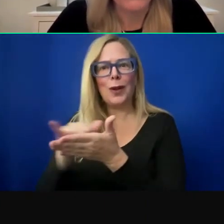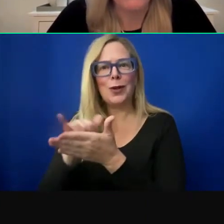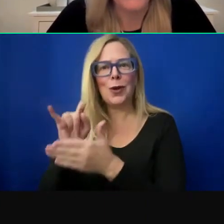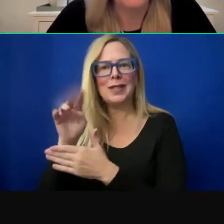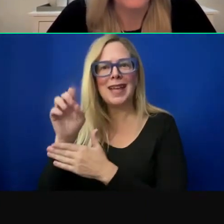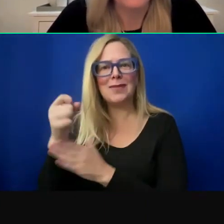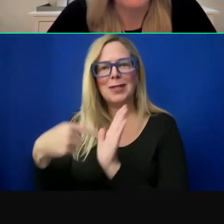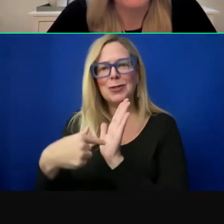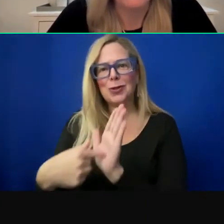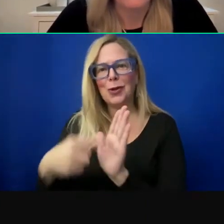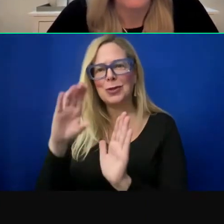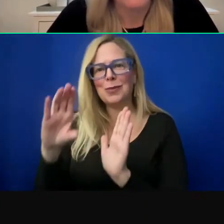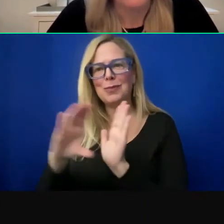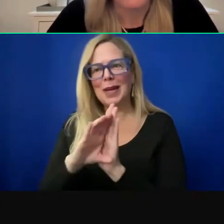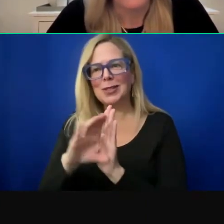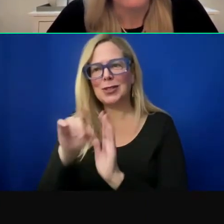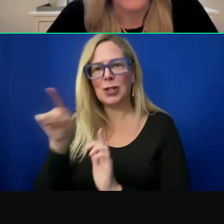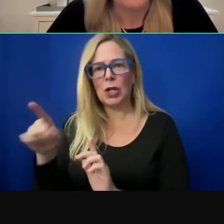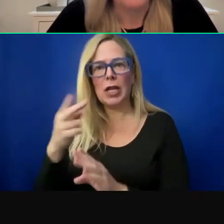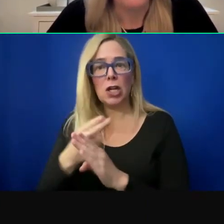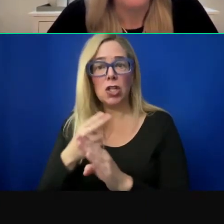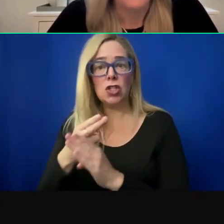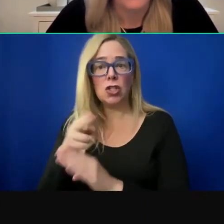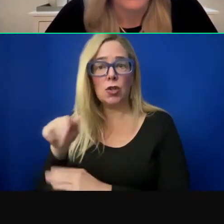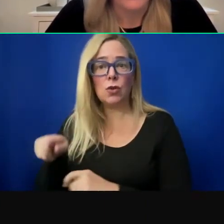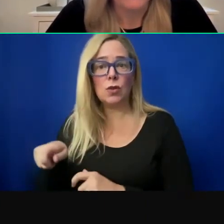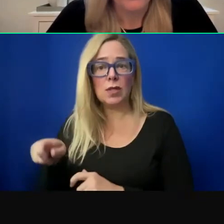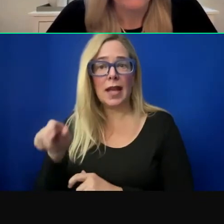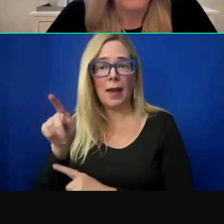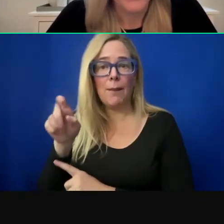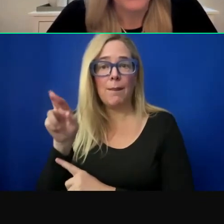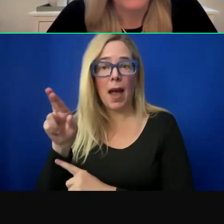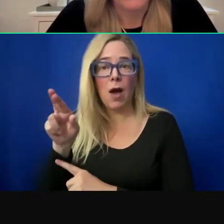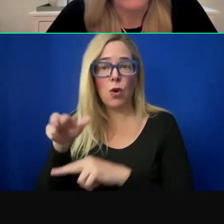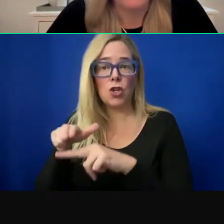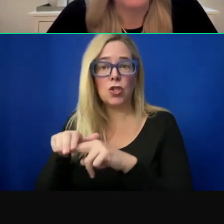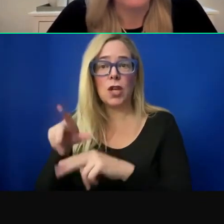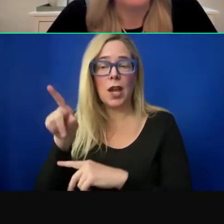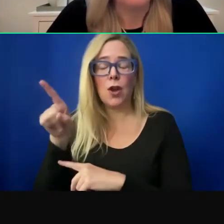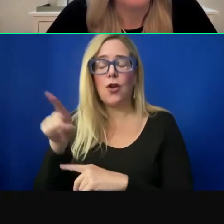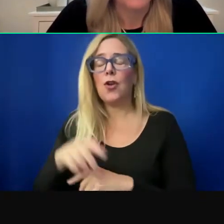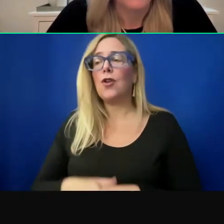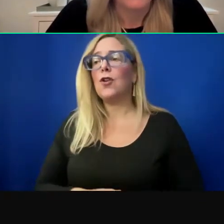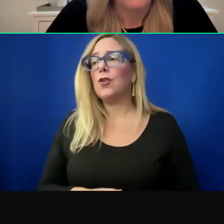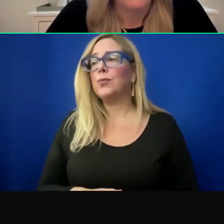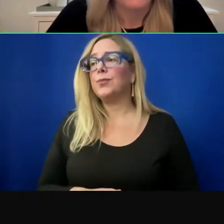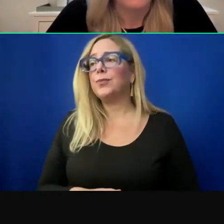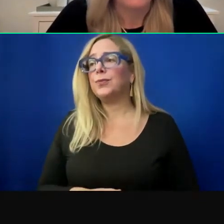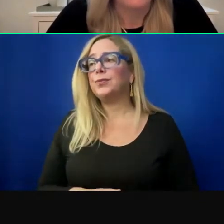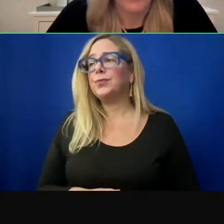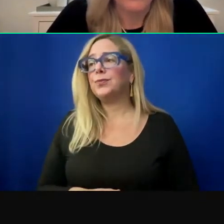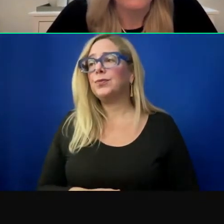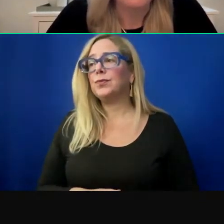who's a power chair user on the front. And a quote from that article says,